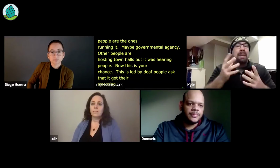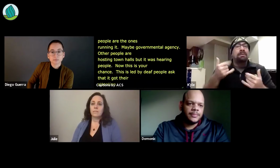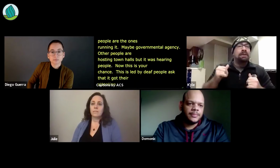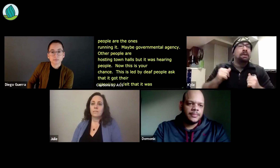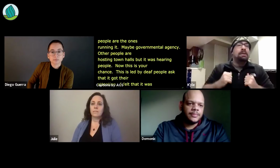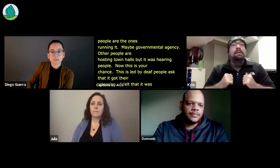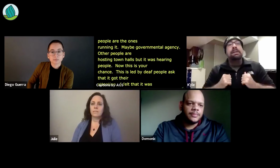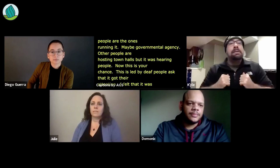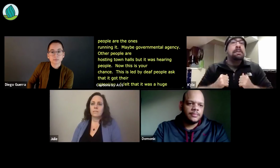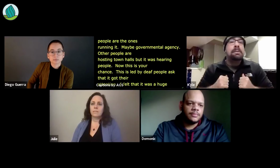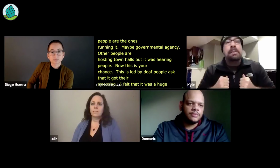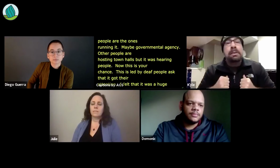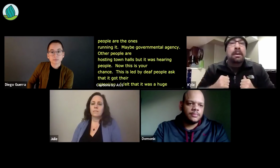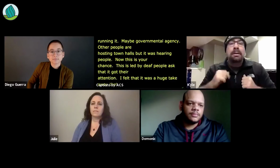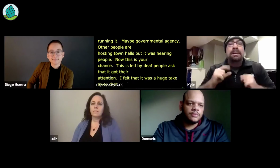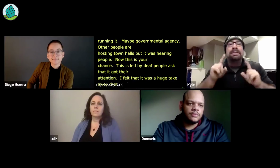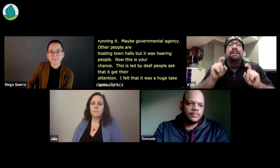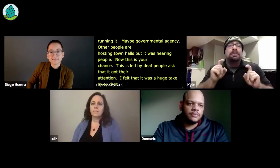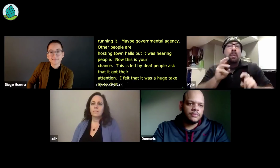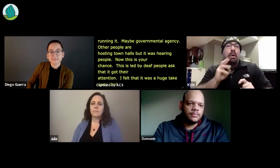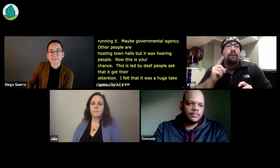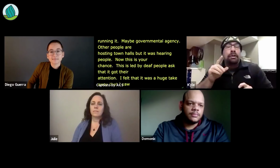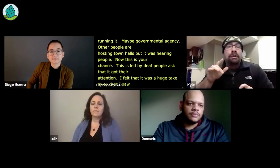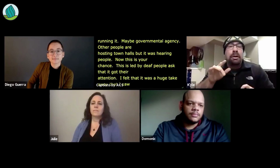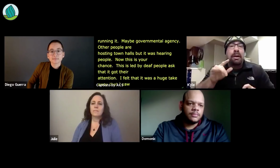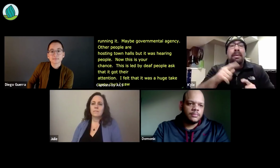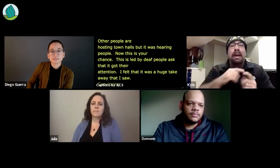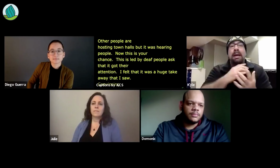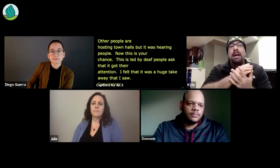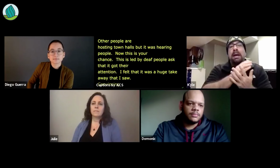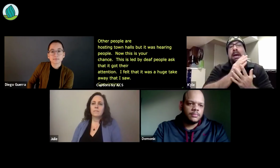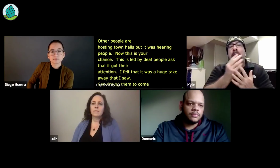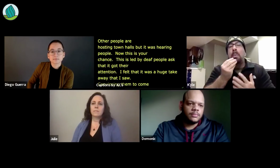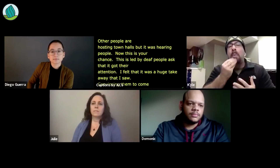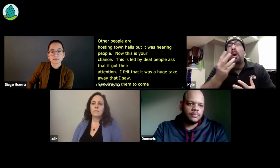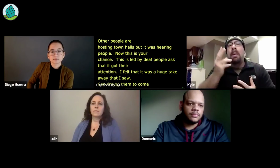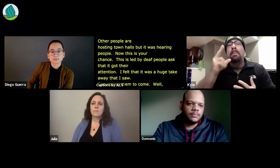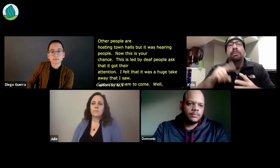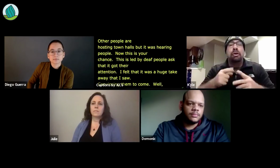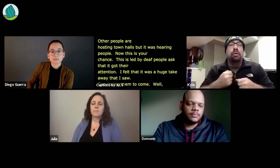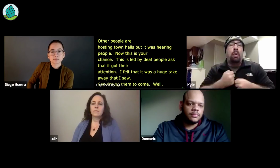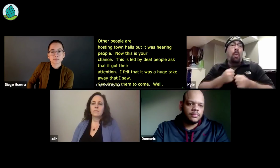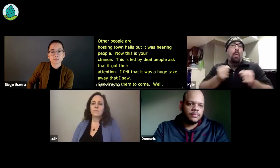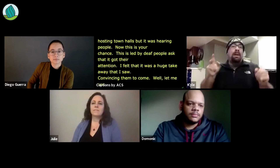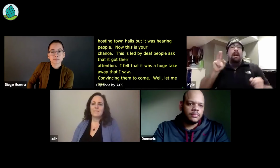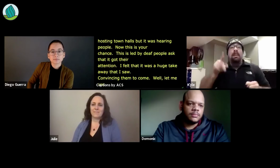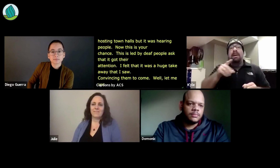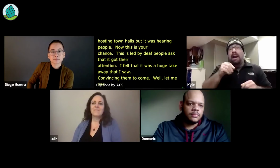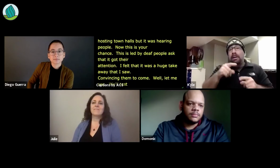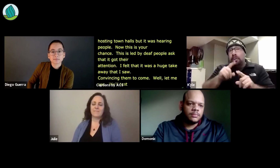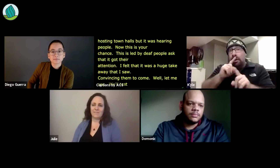they were still like, well, let me see. We're going to test the water first. I don't really know what's going to happen. And then they started to warm up and open up.